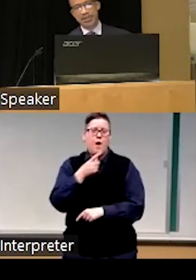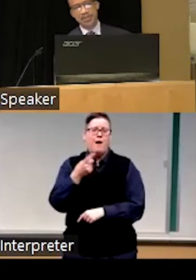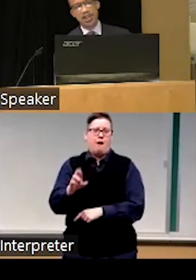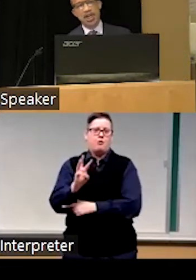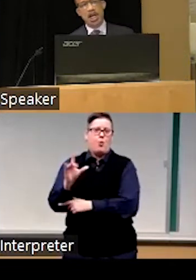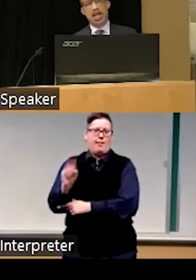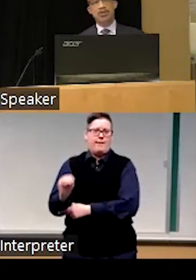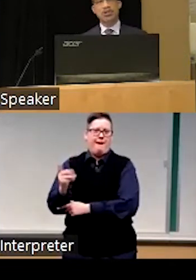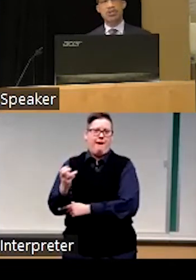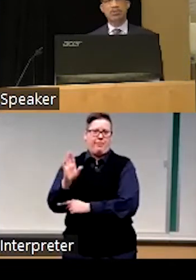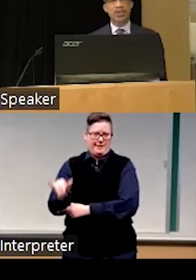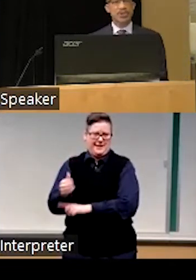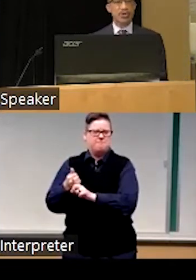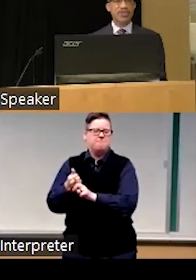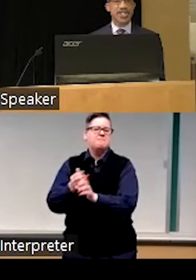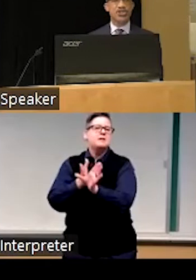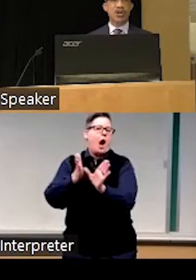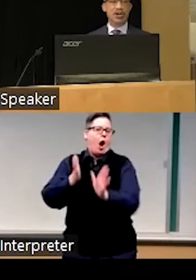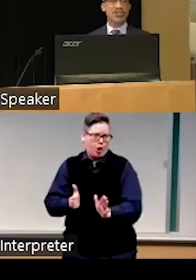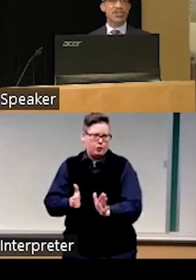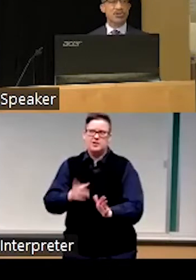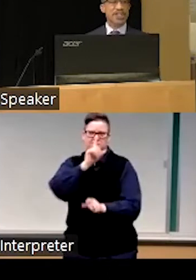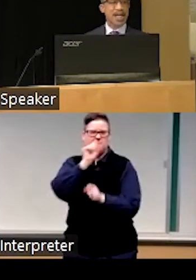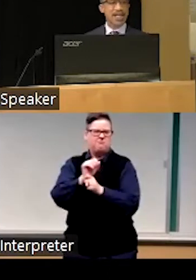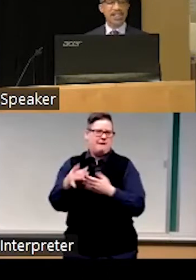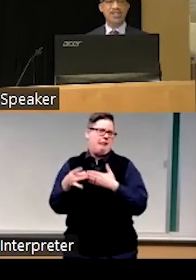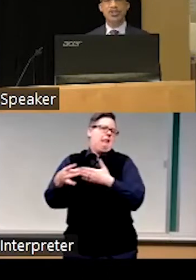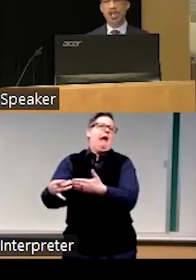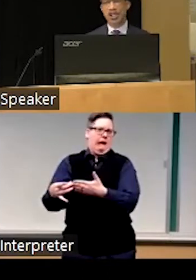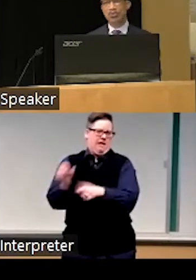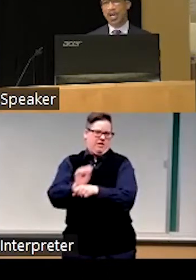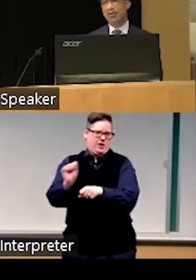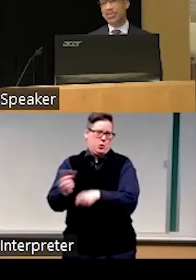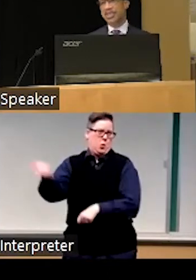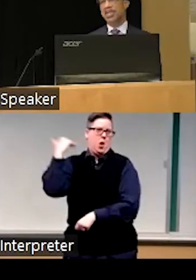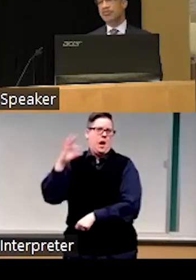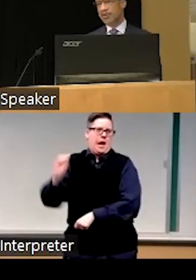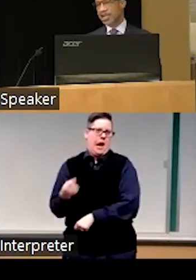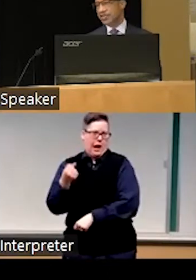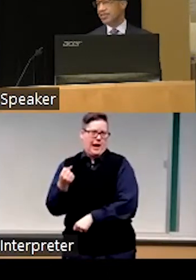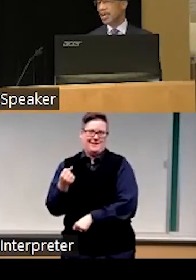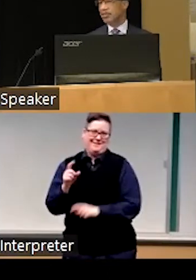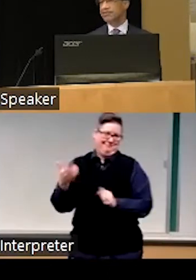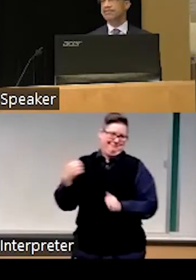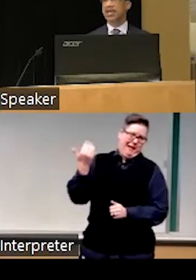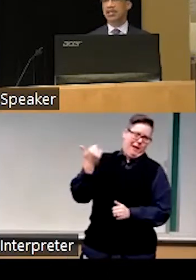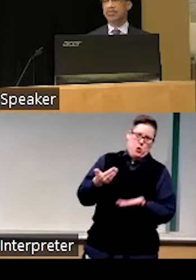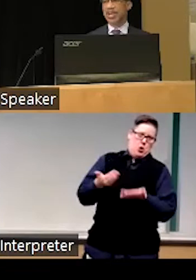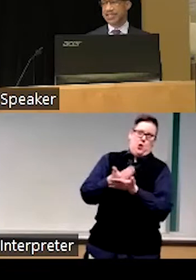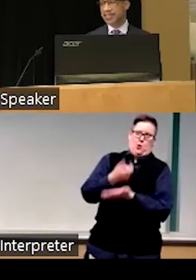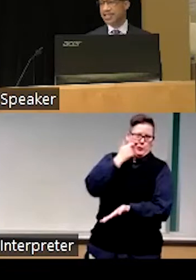uh who sort of led the charge in the early 90s um when I was fresh out of uh residency